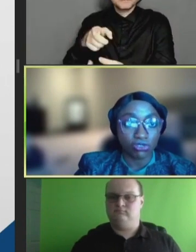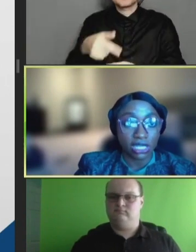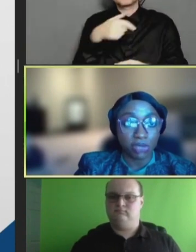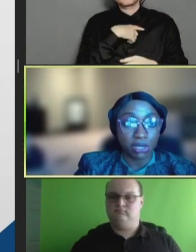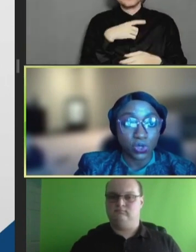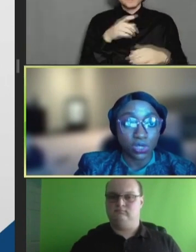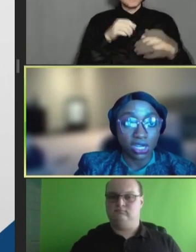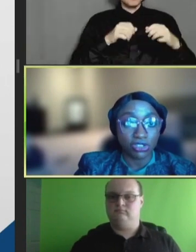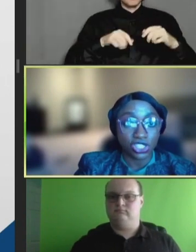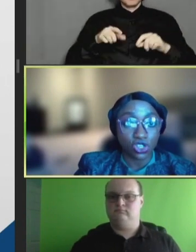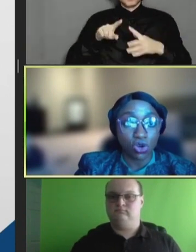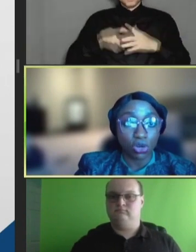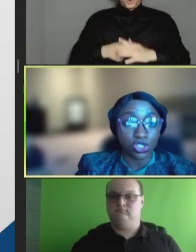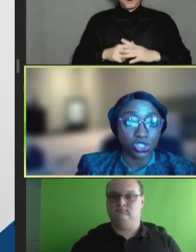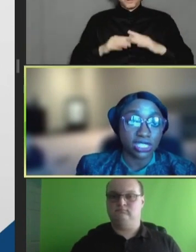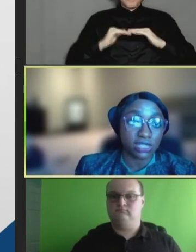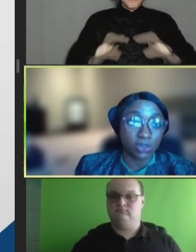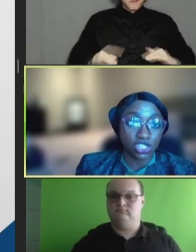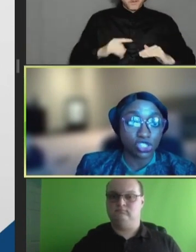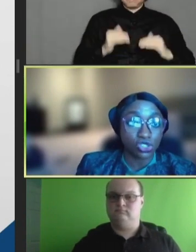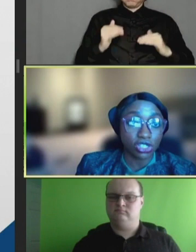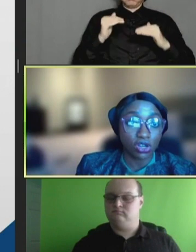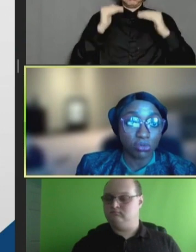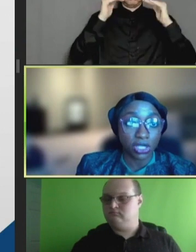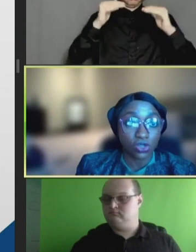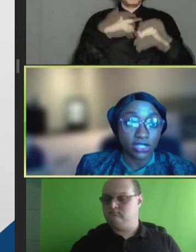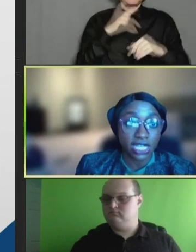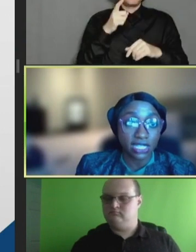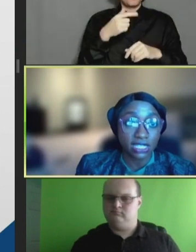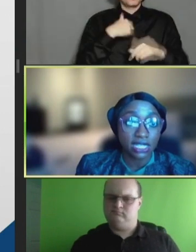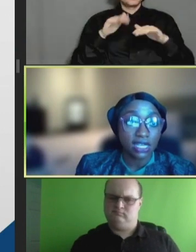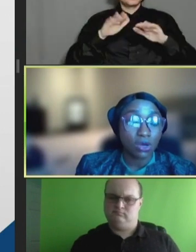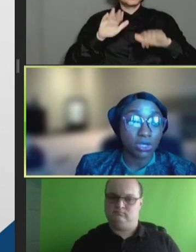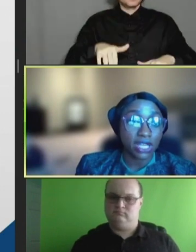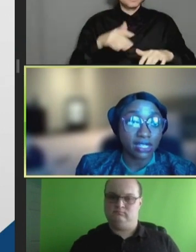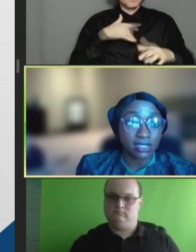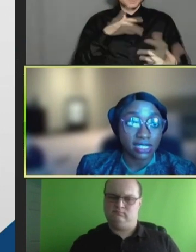and really be able to leverage all opportunities where children come into contact with the health